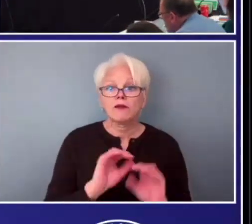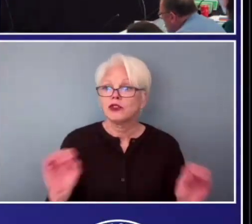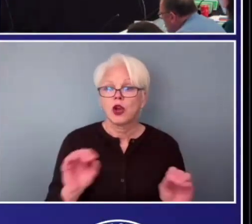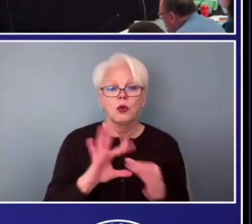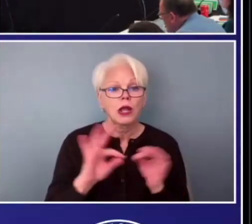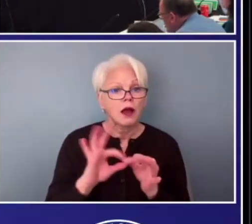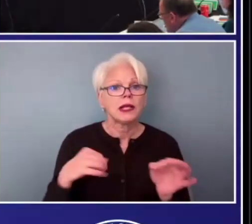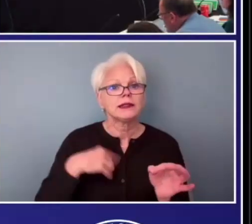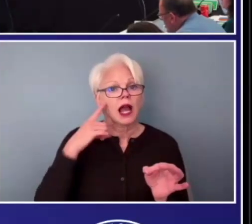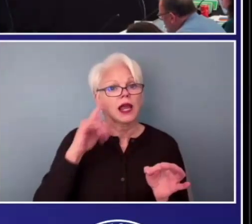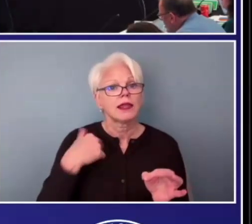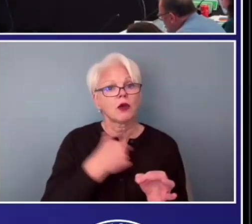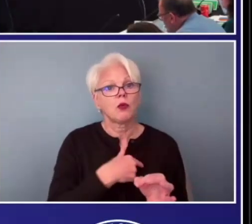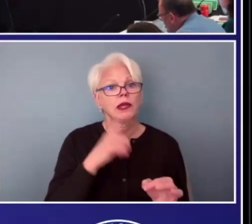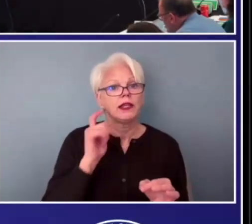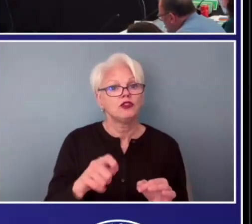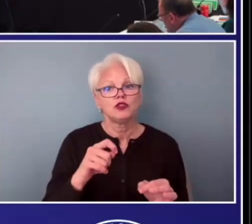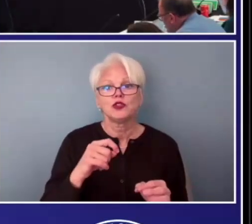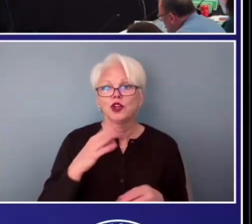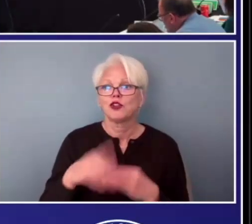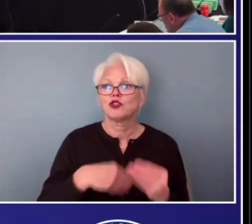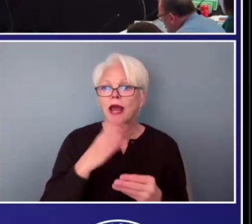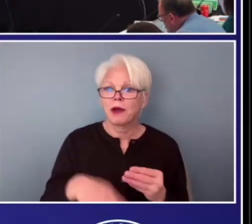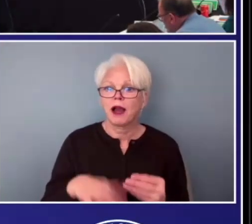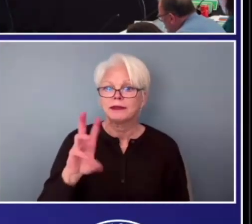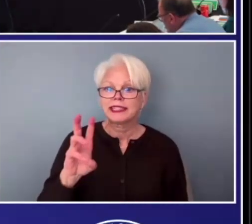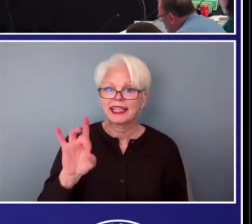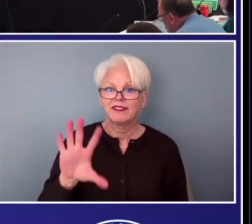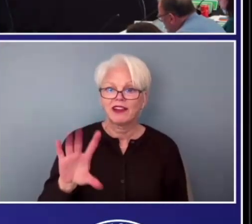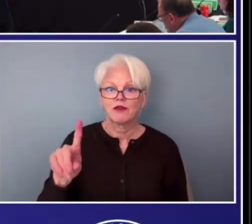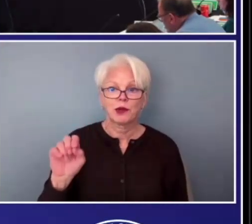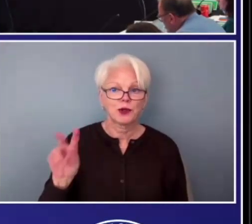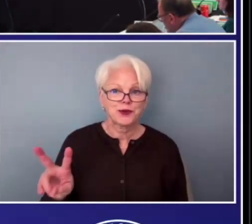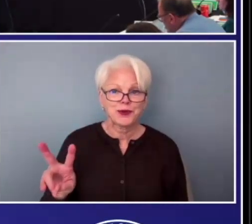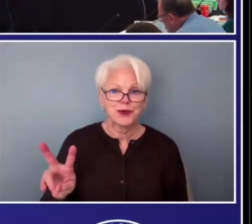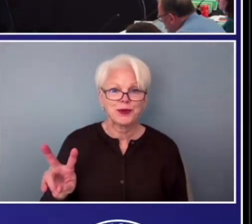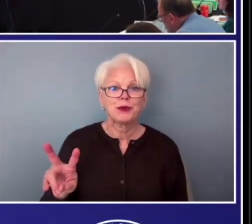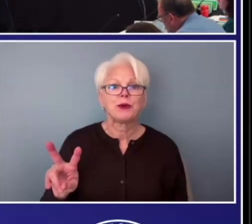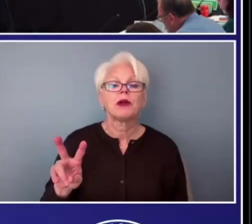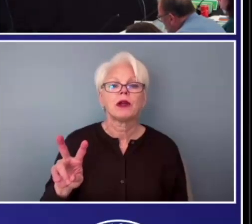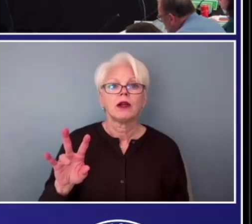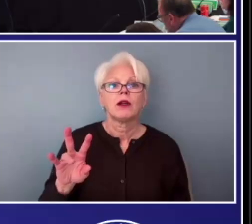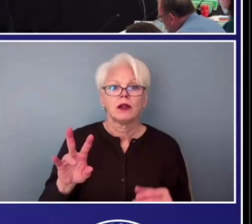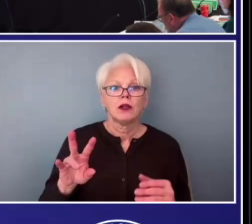I think we should wrap up 685.102 with just